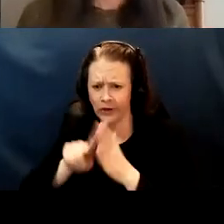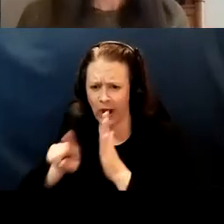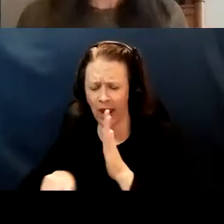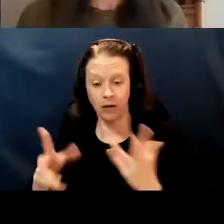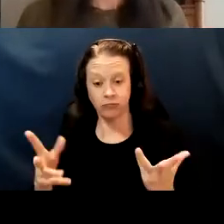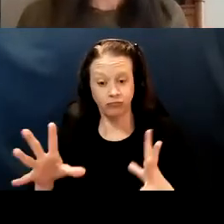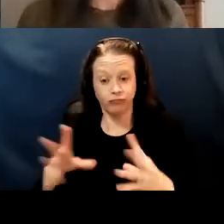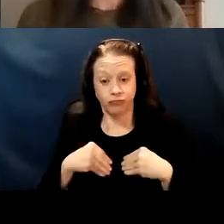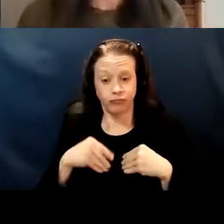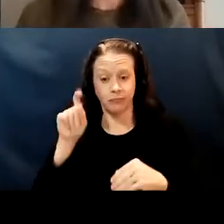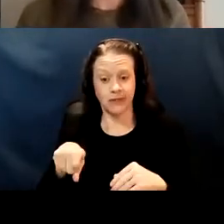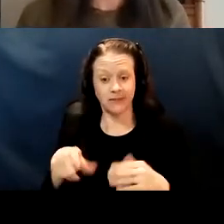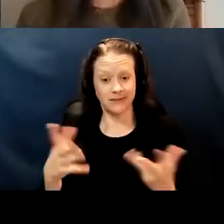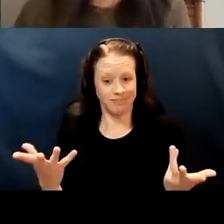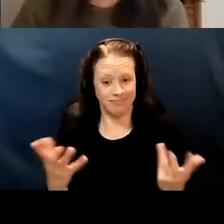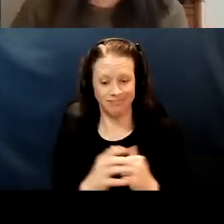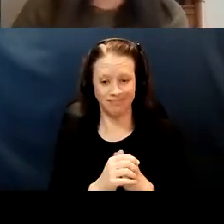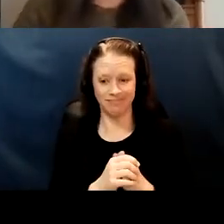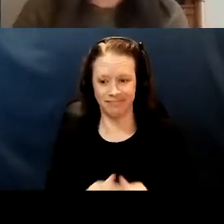have to really take people at their word. As well. But we do know